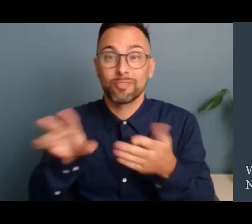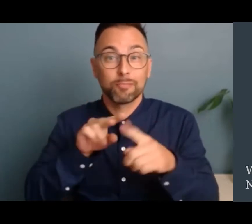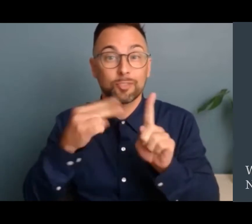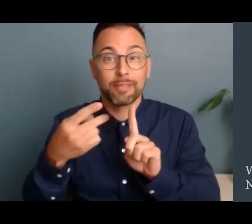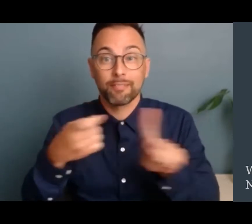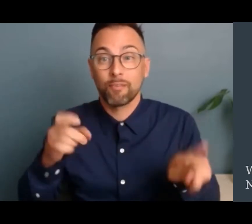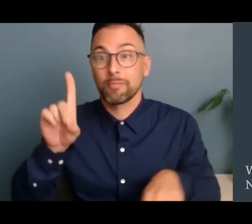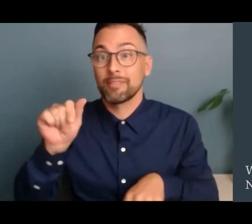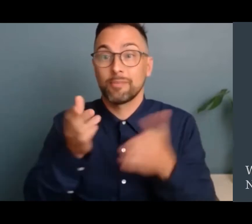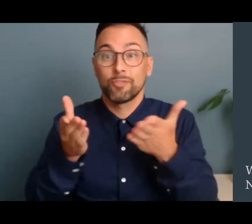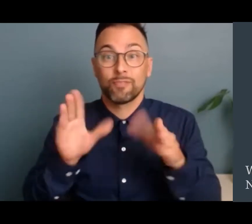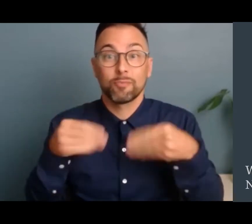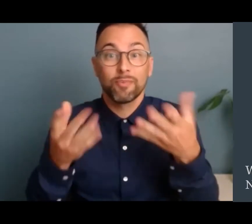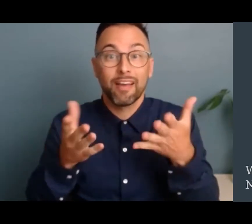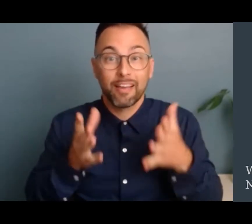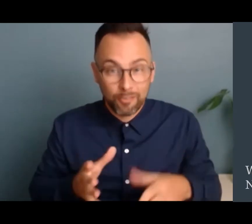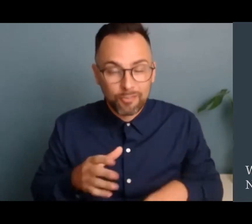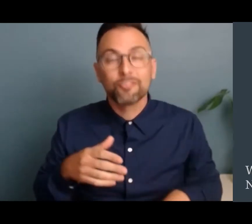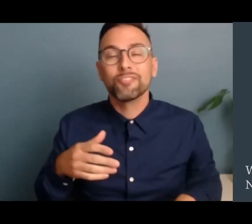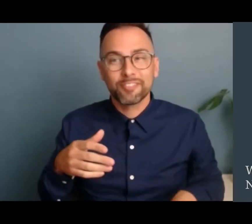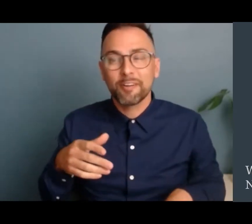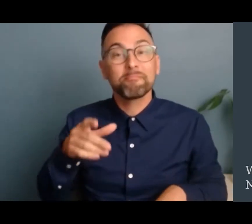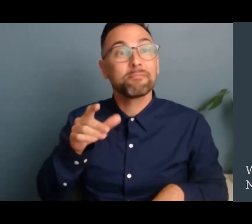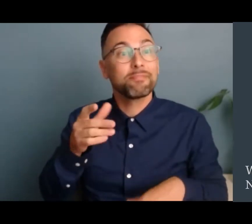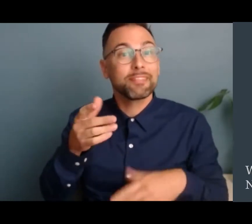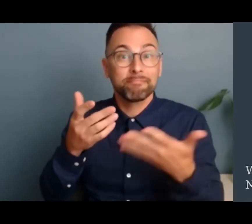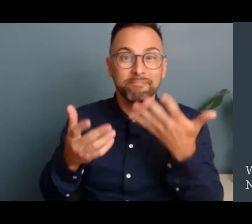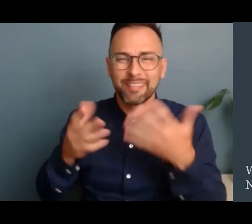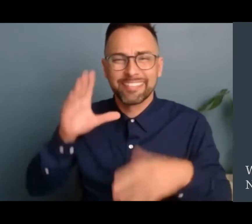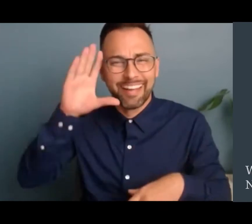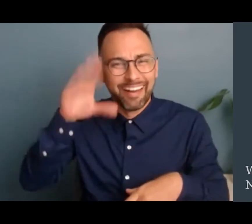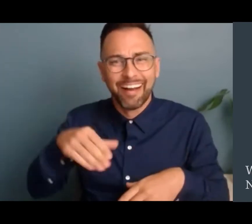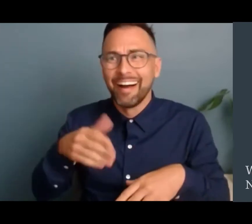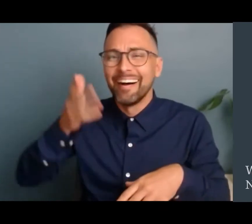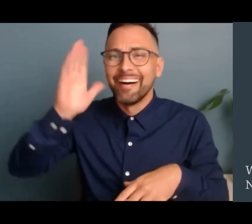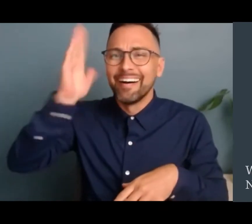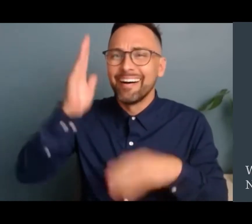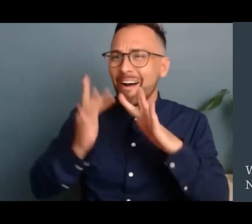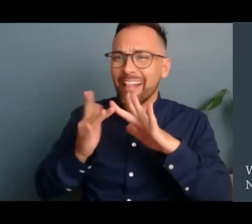Students-- Perspectives From Disability Services Professionals.